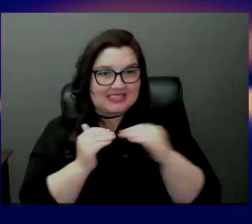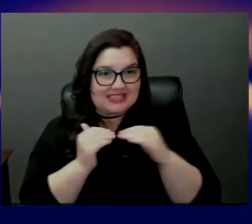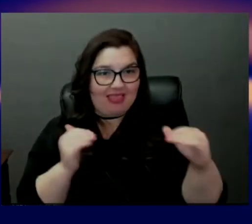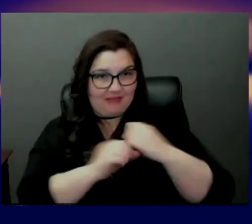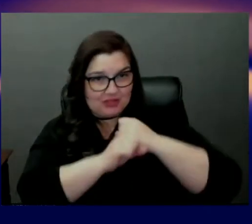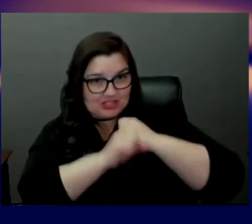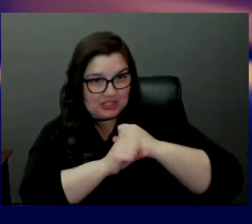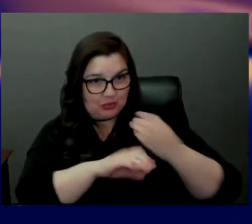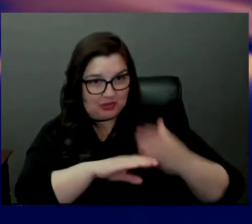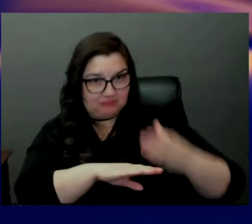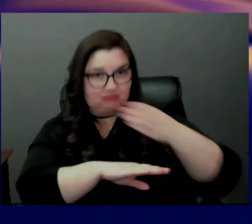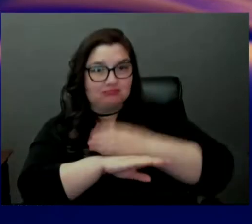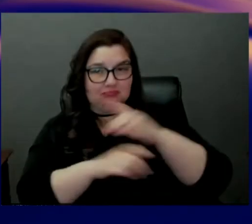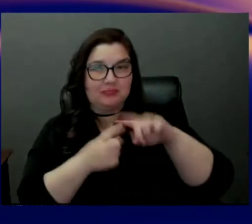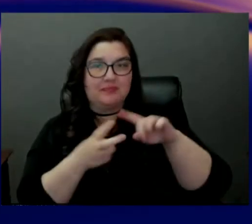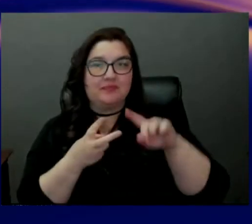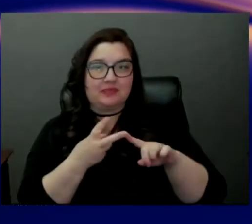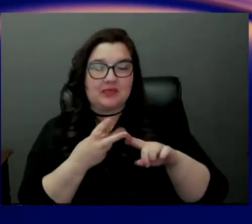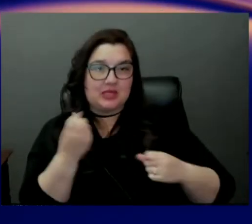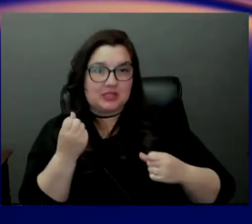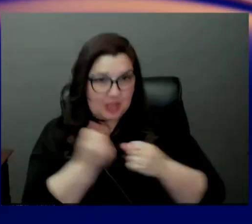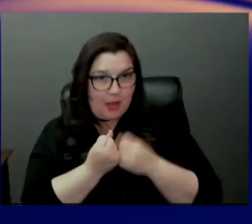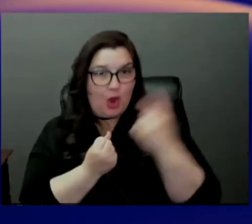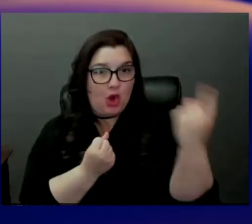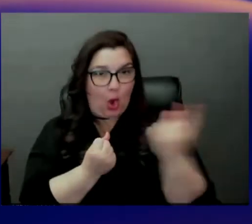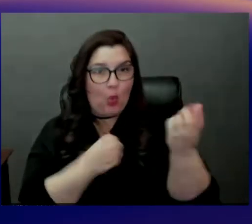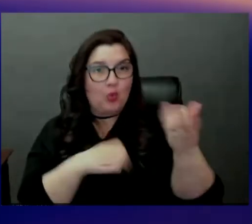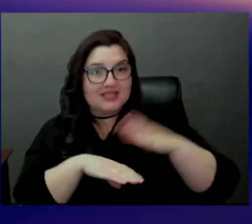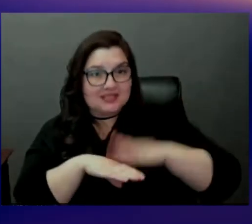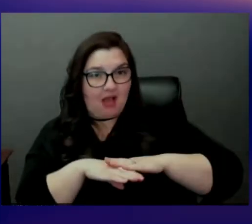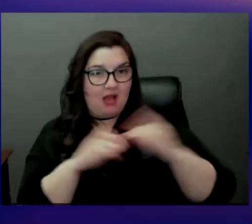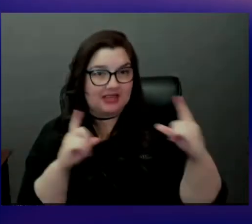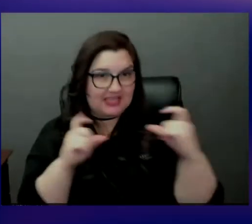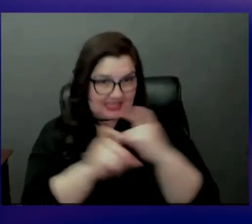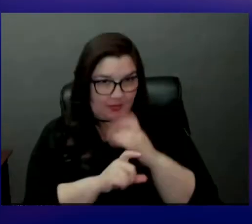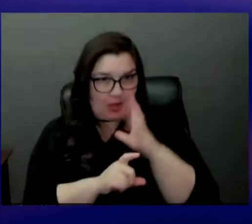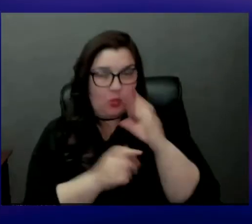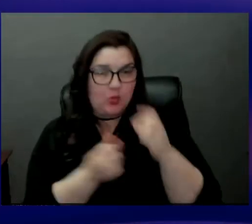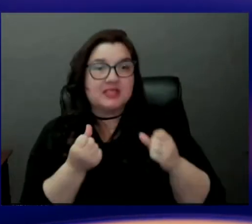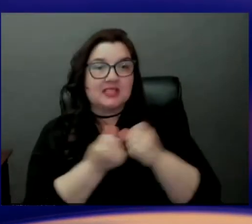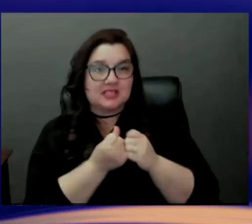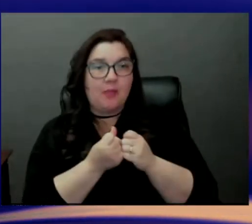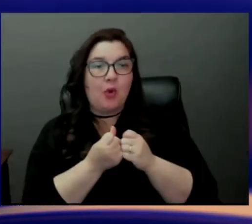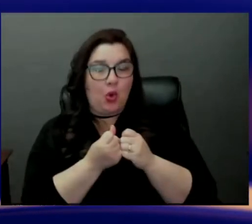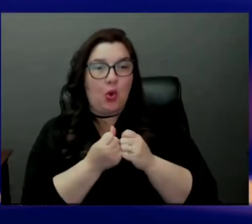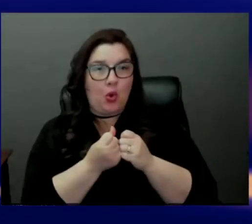in addition to supporting the always encryption will support dedicated caches for each VCPU